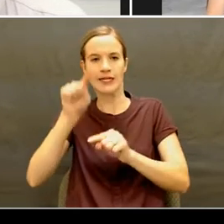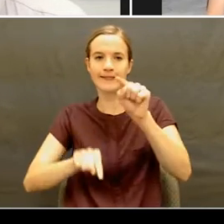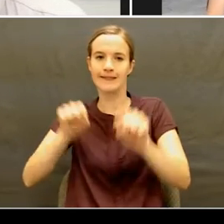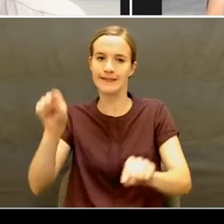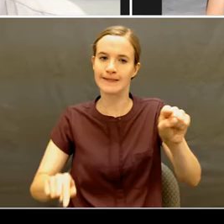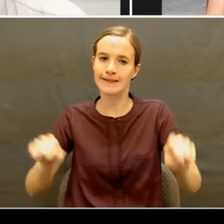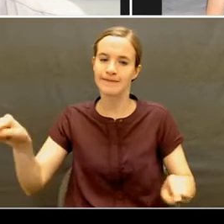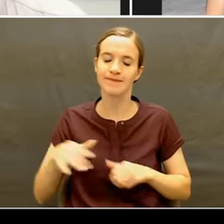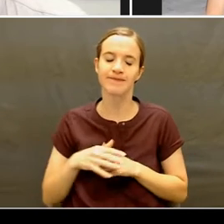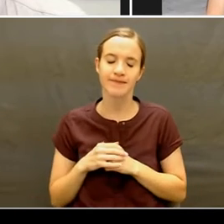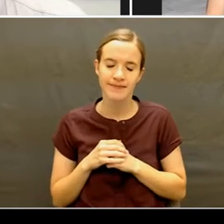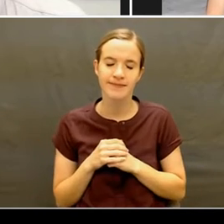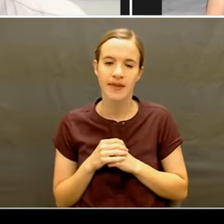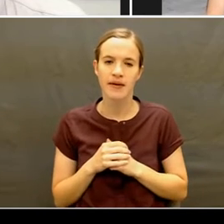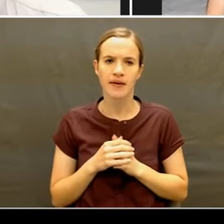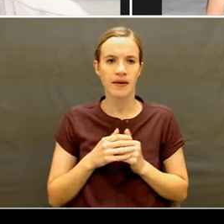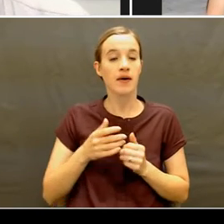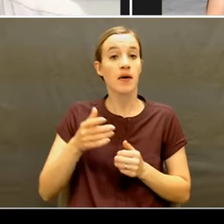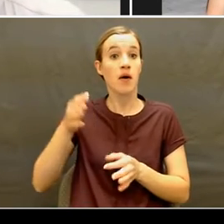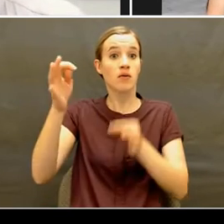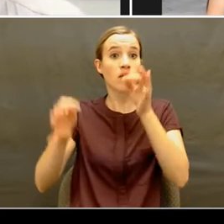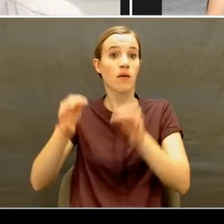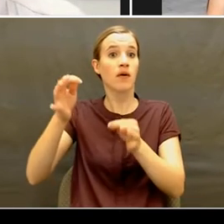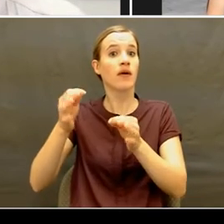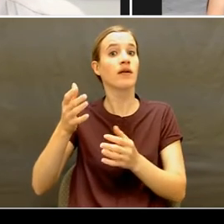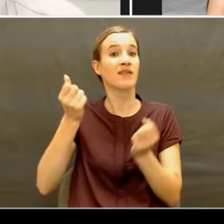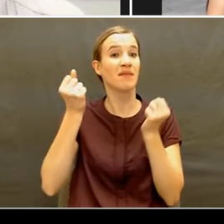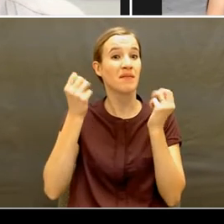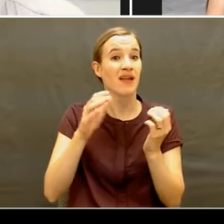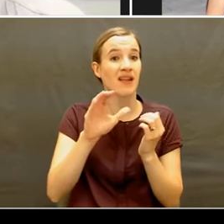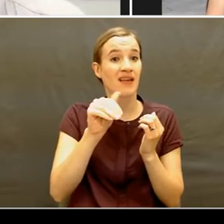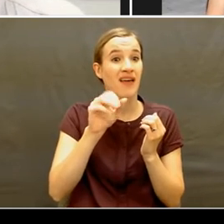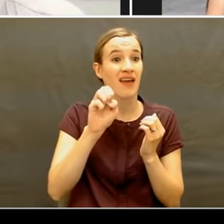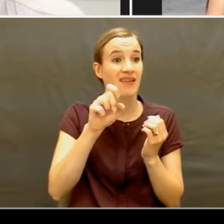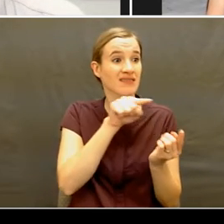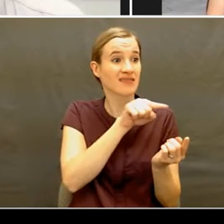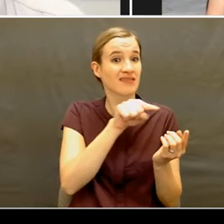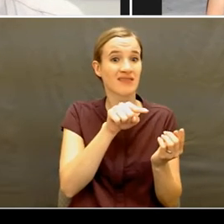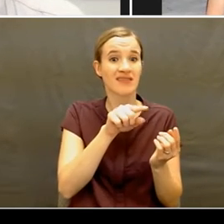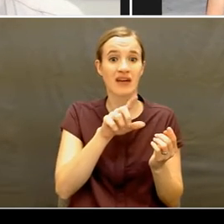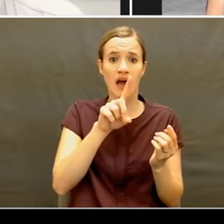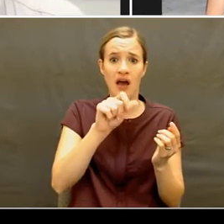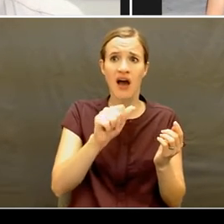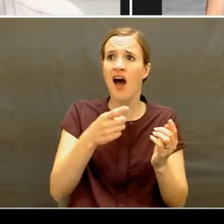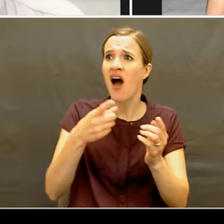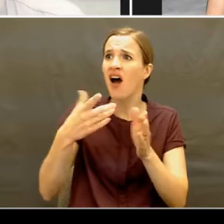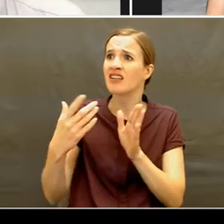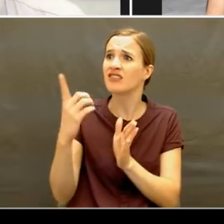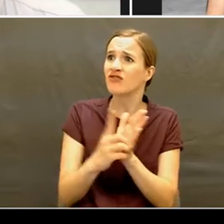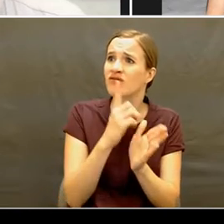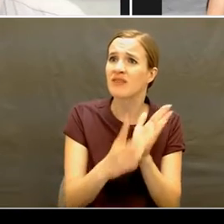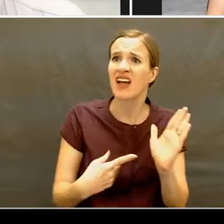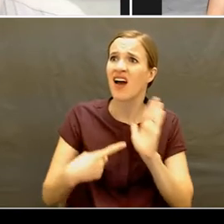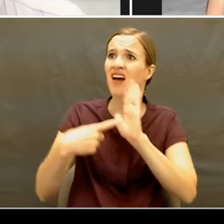an inability one of the issues was proving the presence of a disability. We had long said that